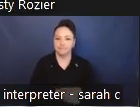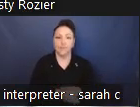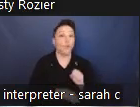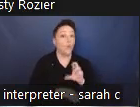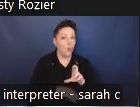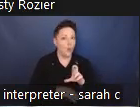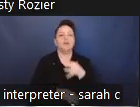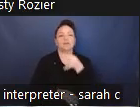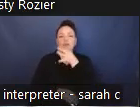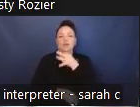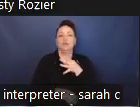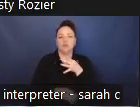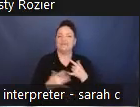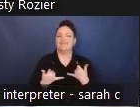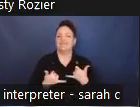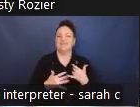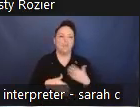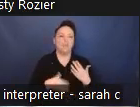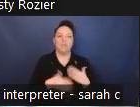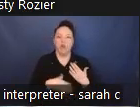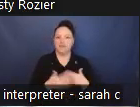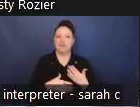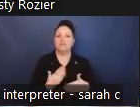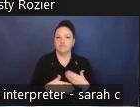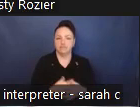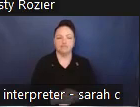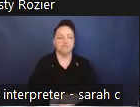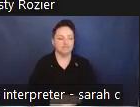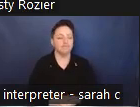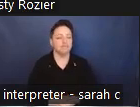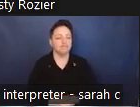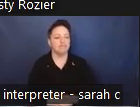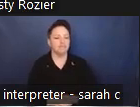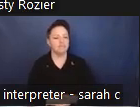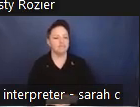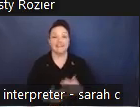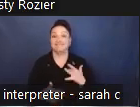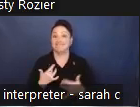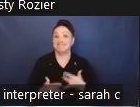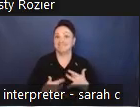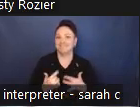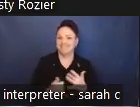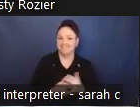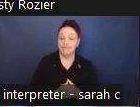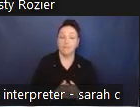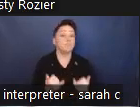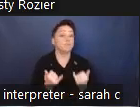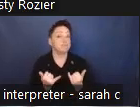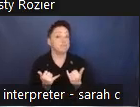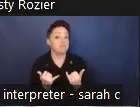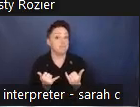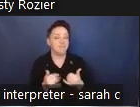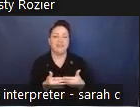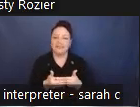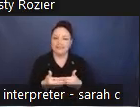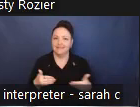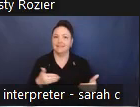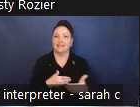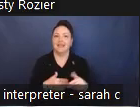And so it's very exciting. Now we are working towards the next phase of this work now that